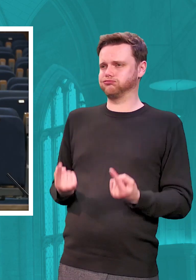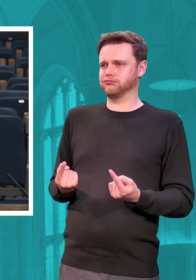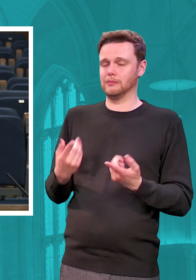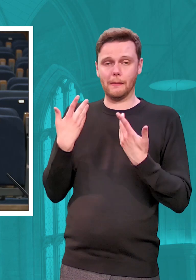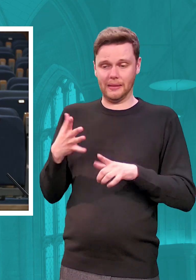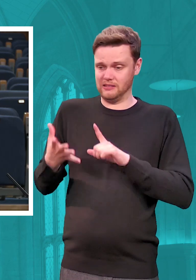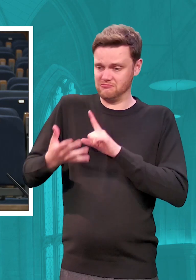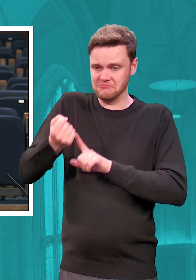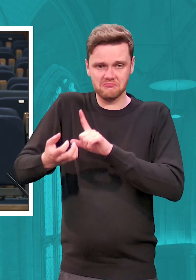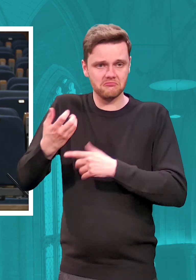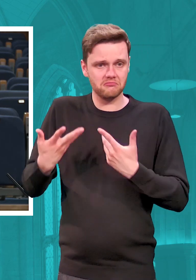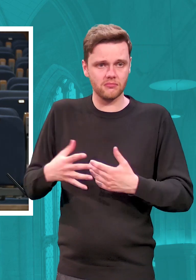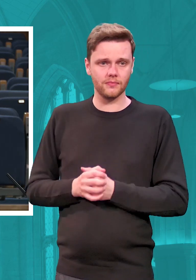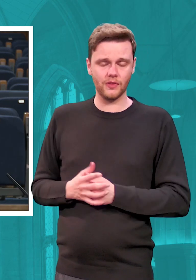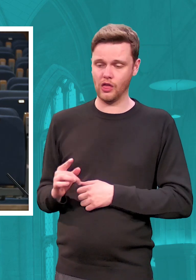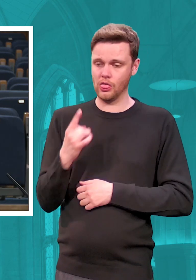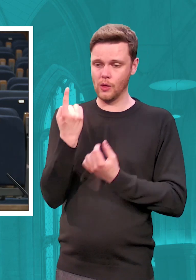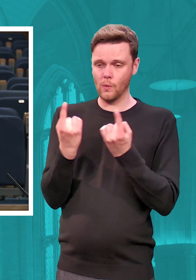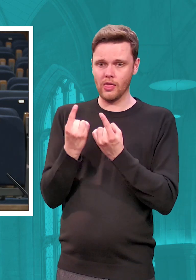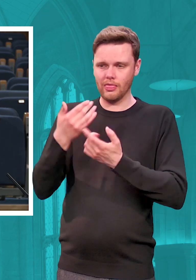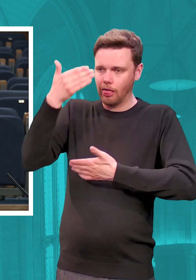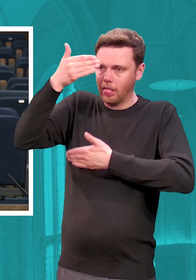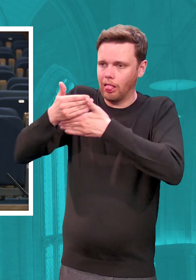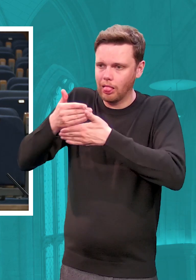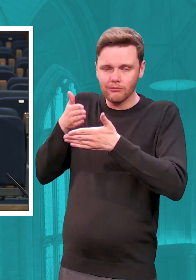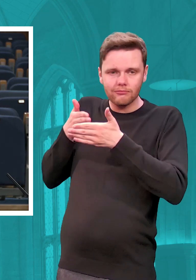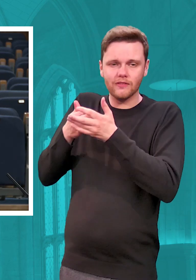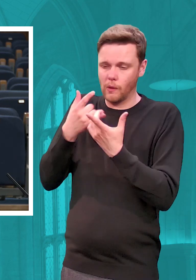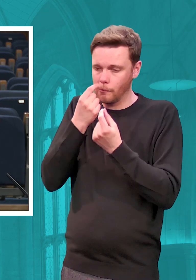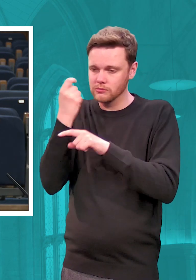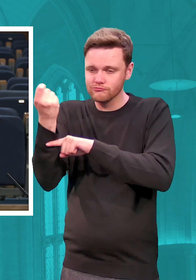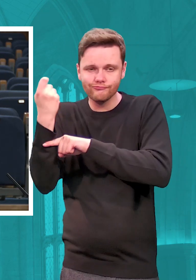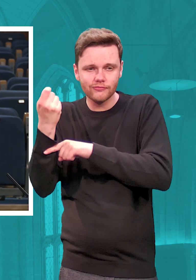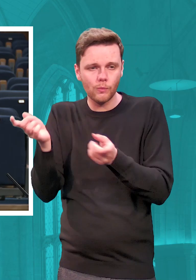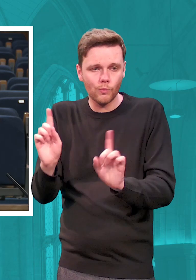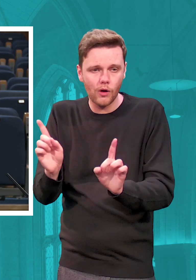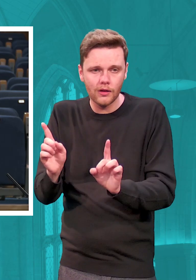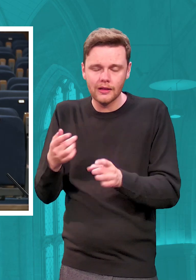The only thing that might stand in the way of further progress is a willingness to engage